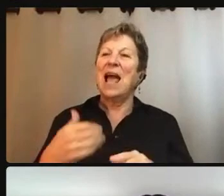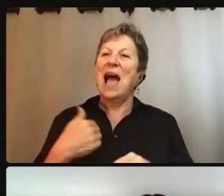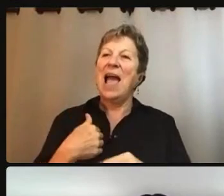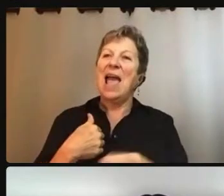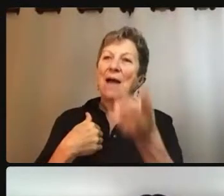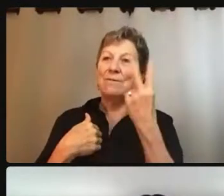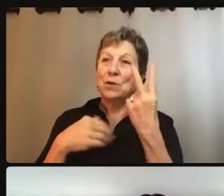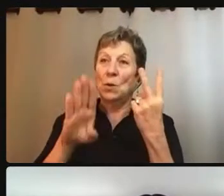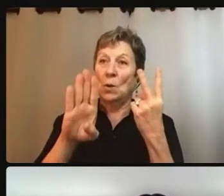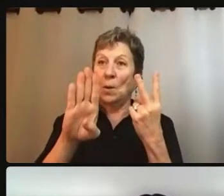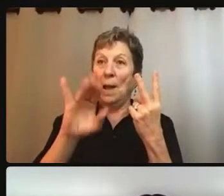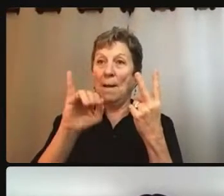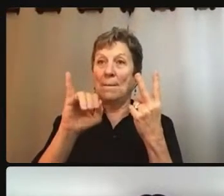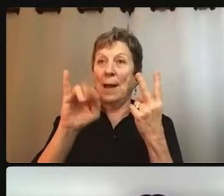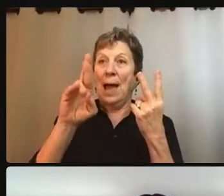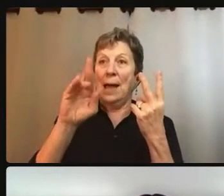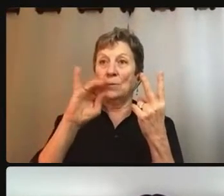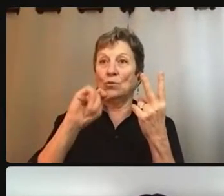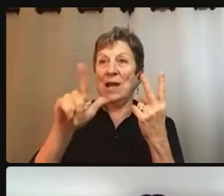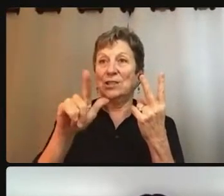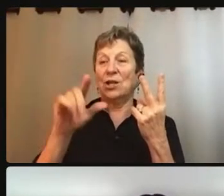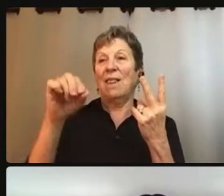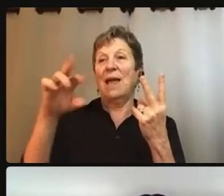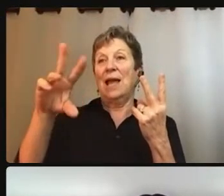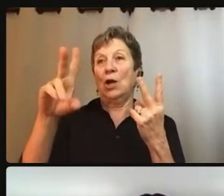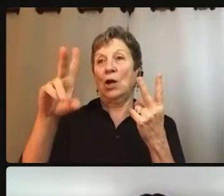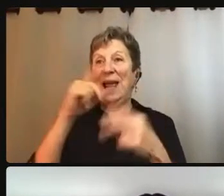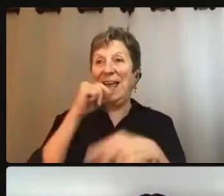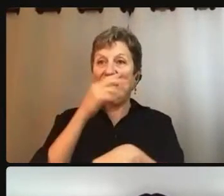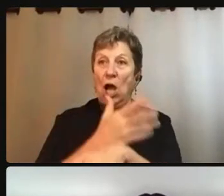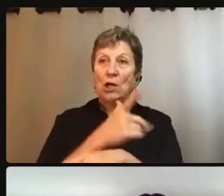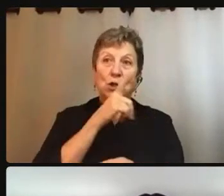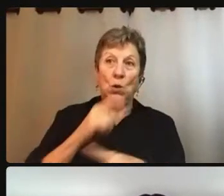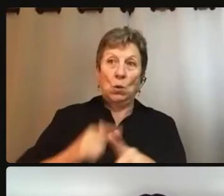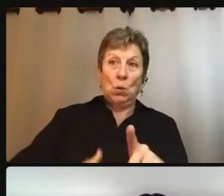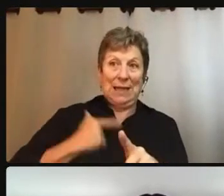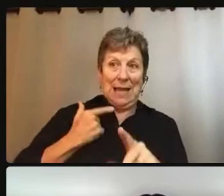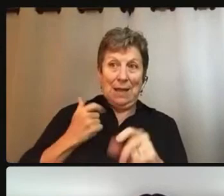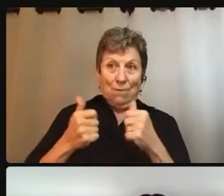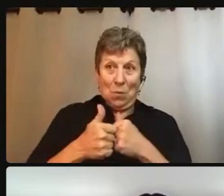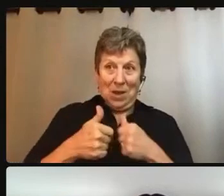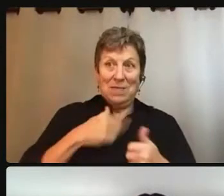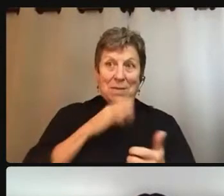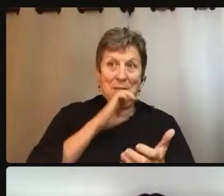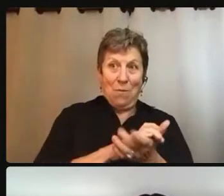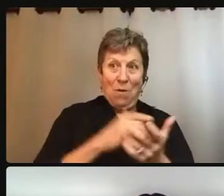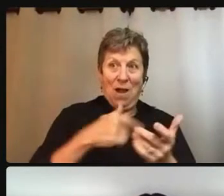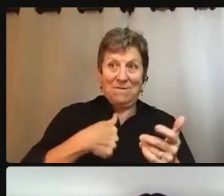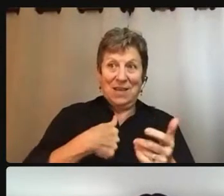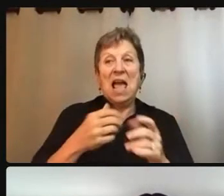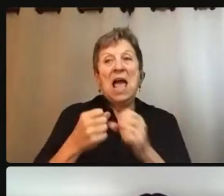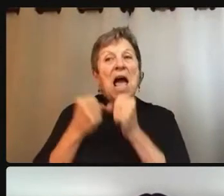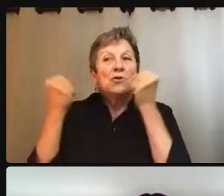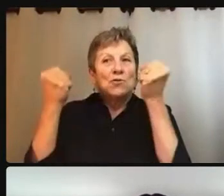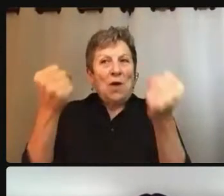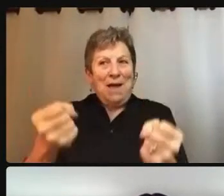SO WE LIVE IN KAIZER.